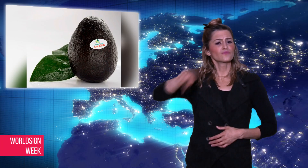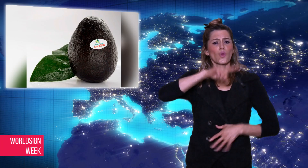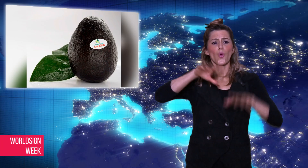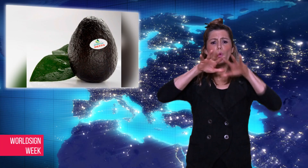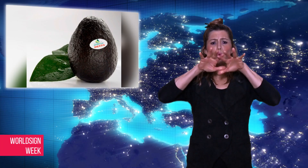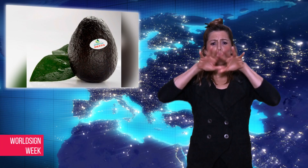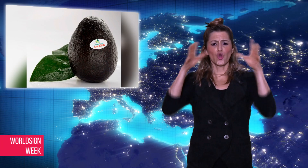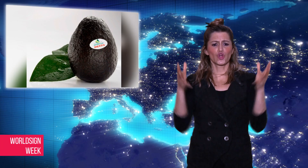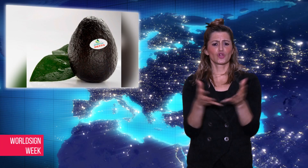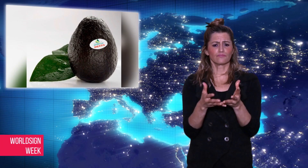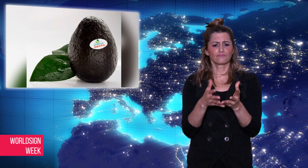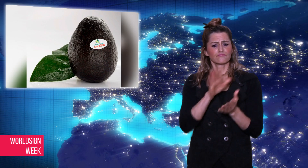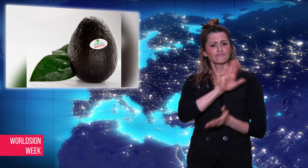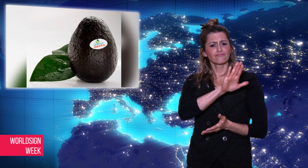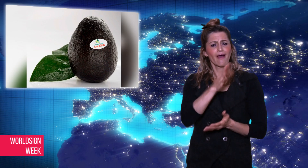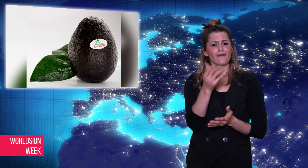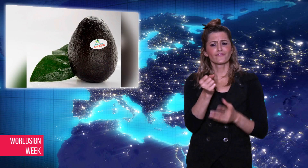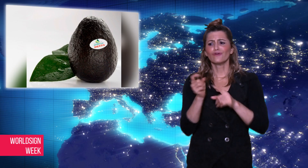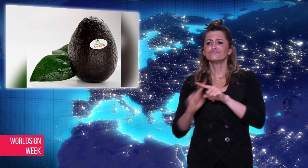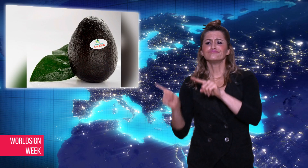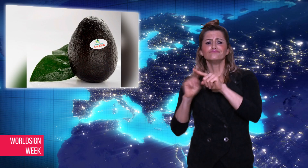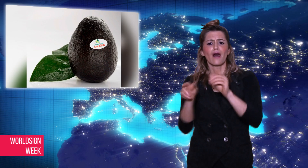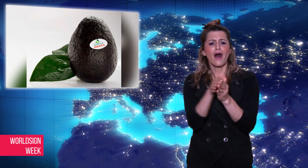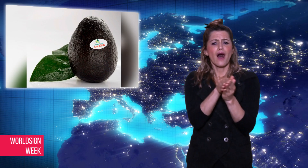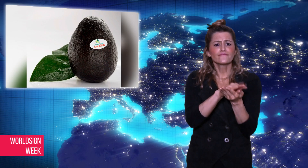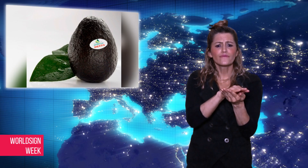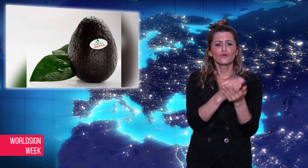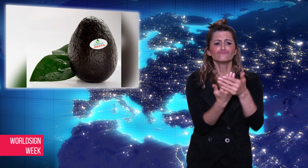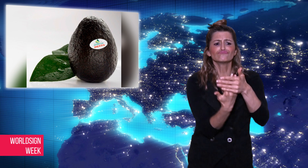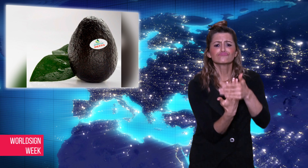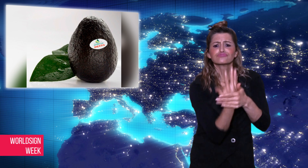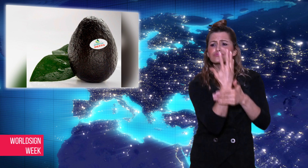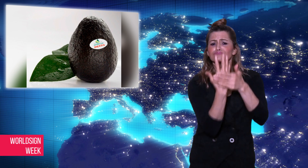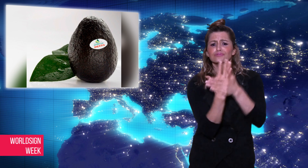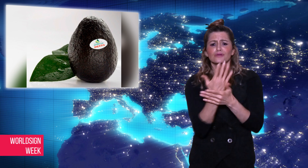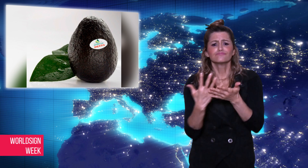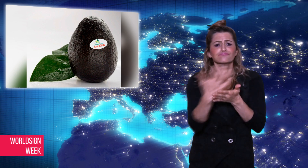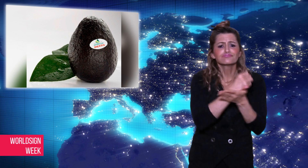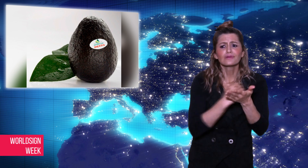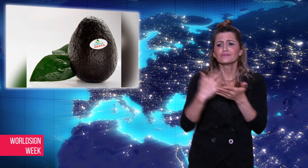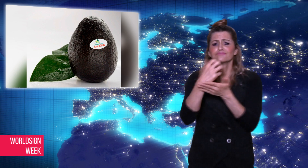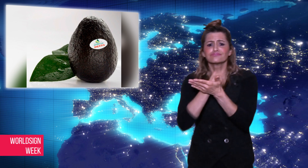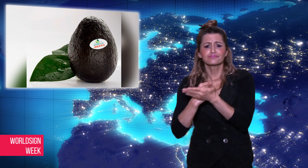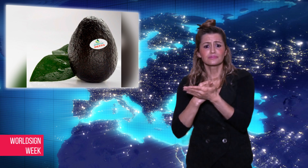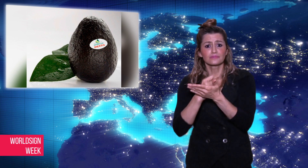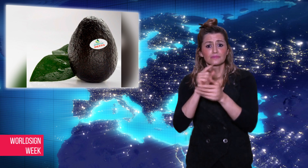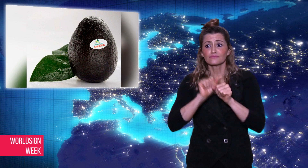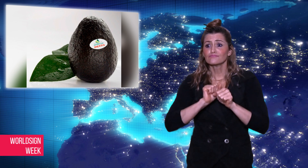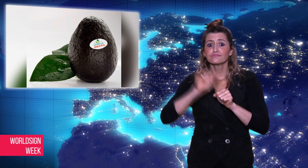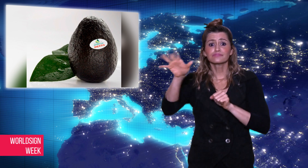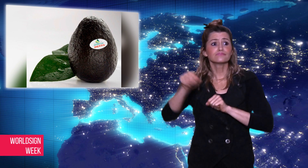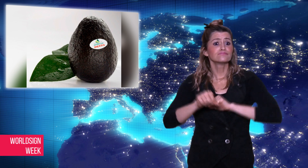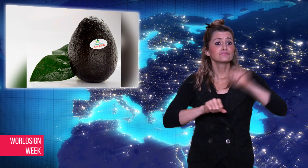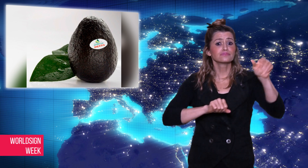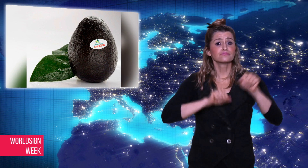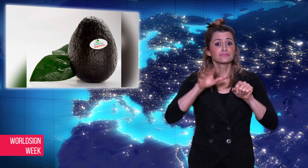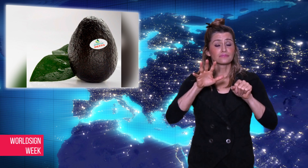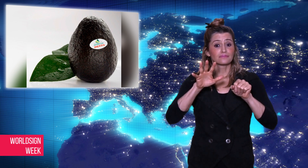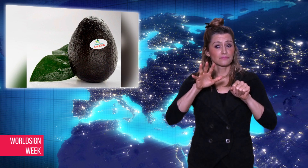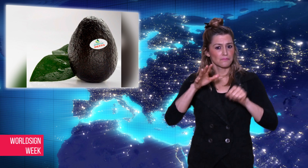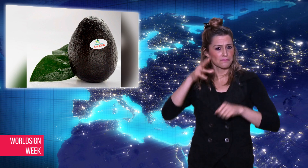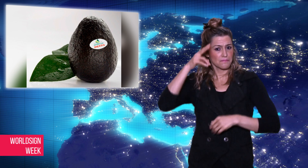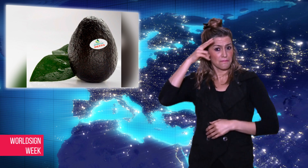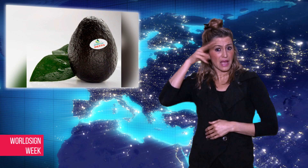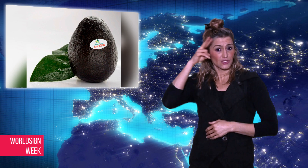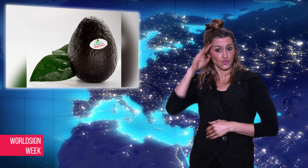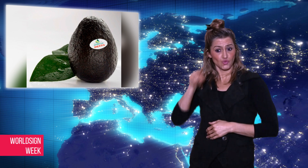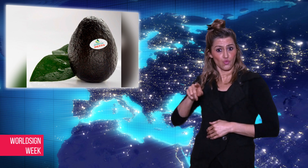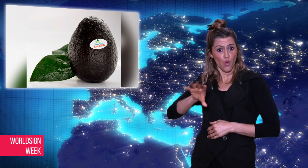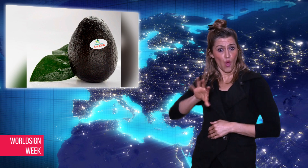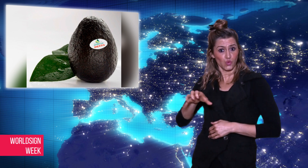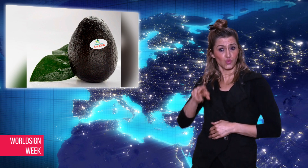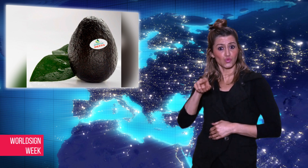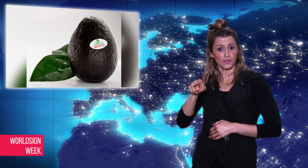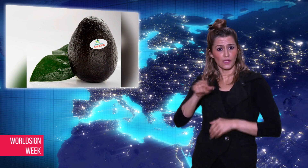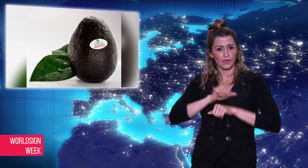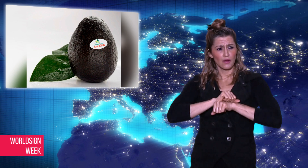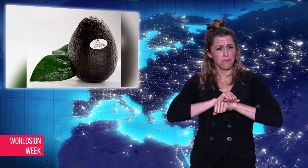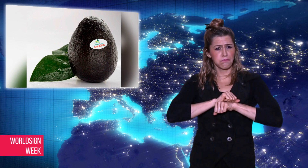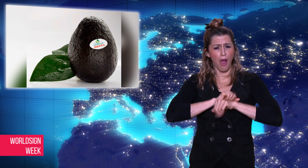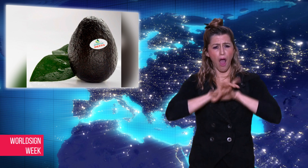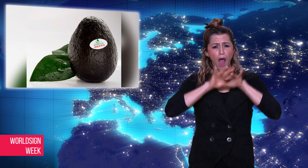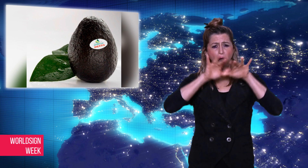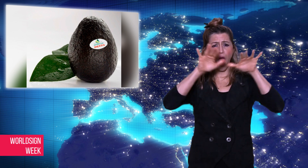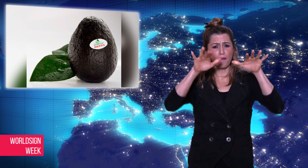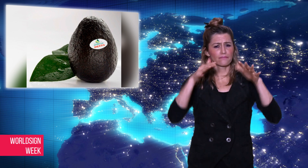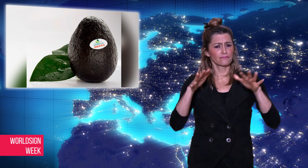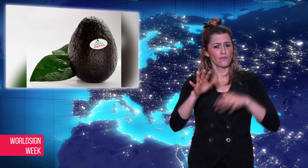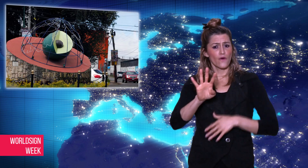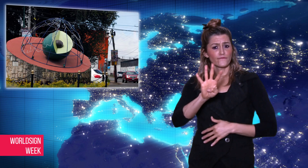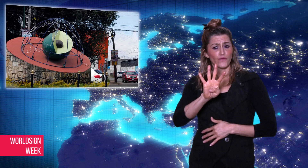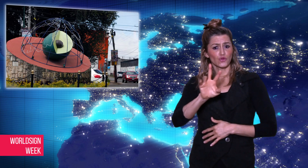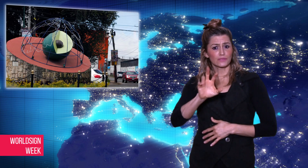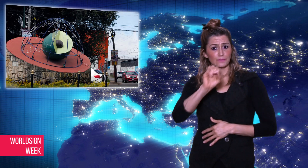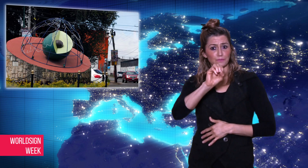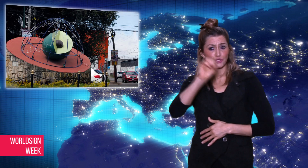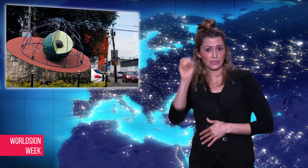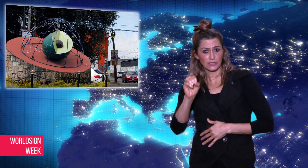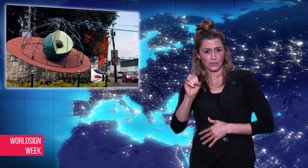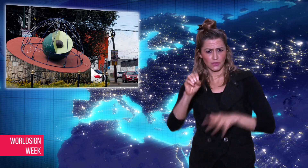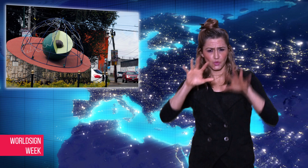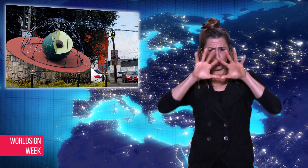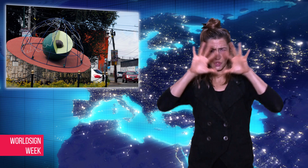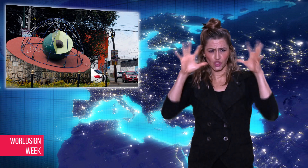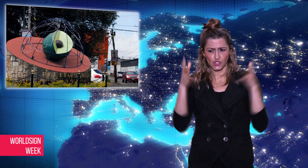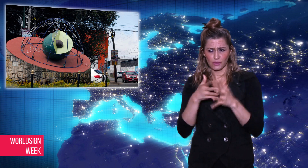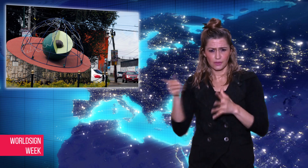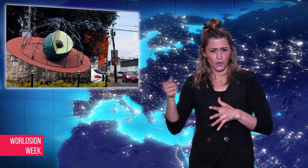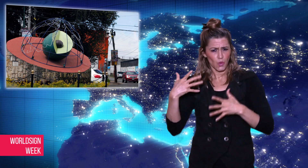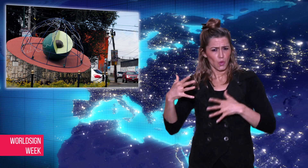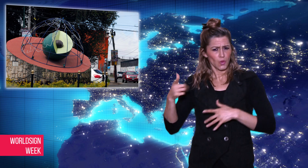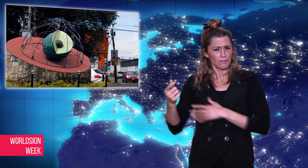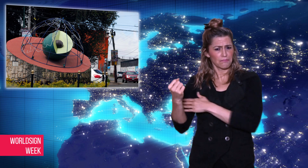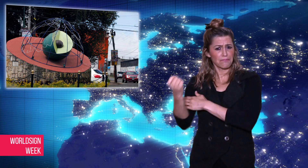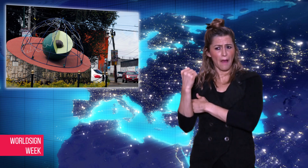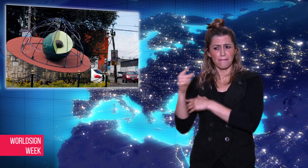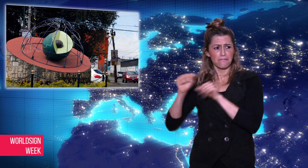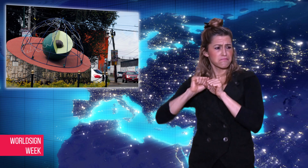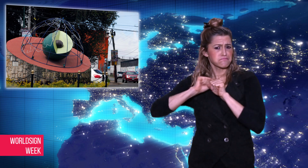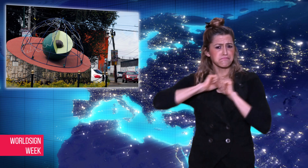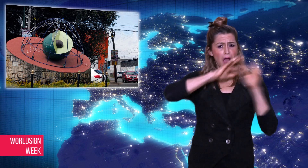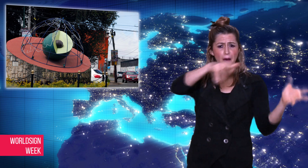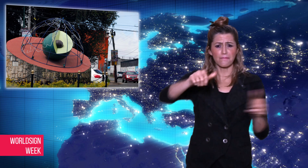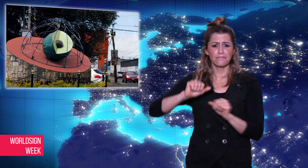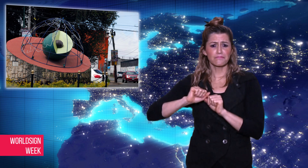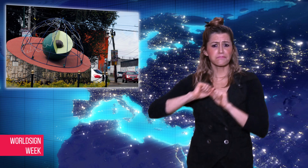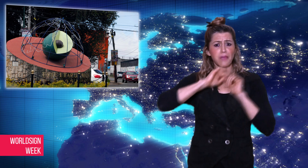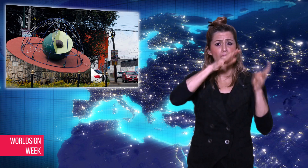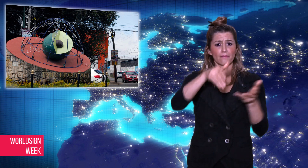Mexico supplies about 43% of world avocado exports.